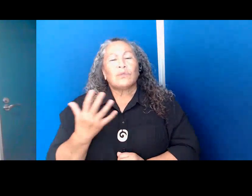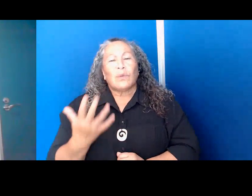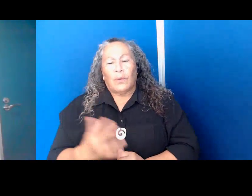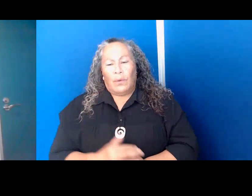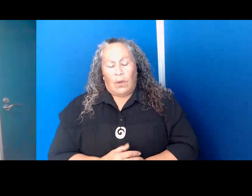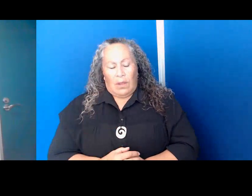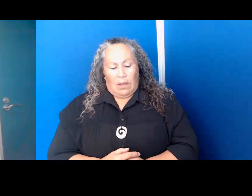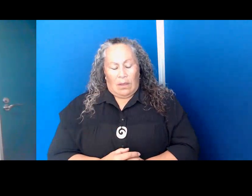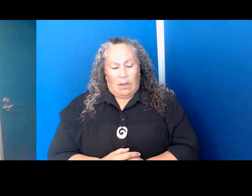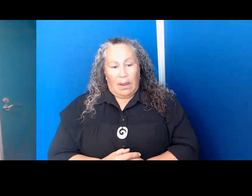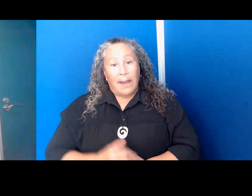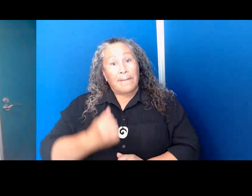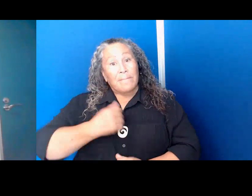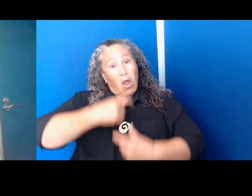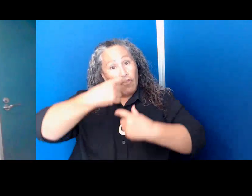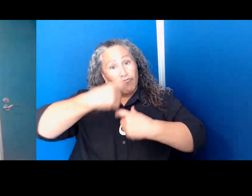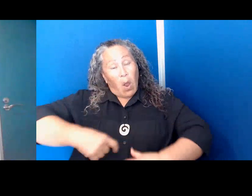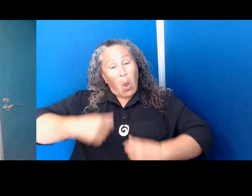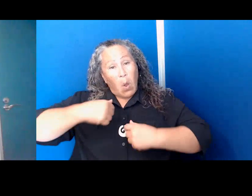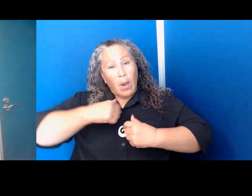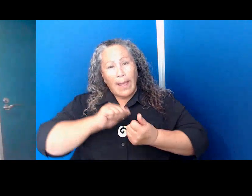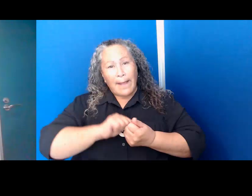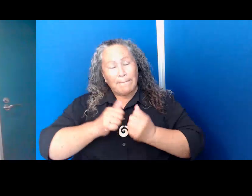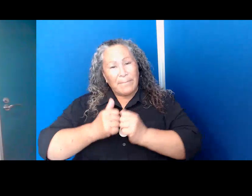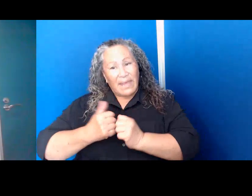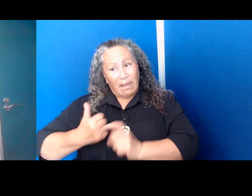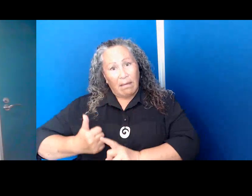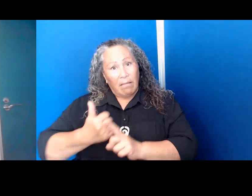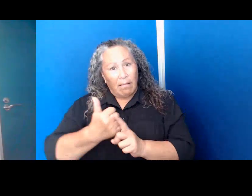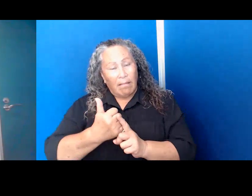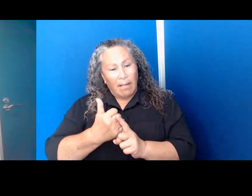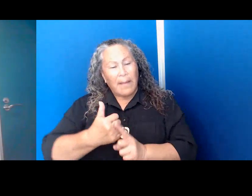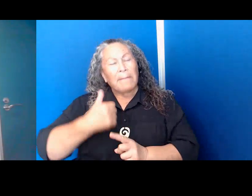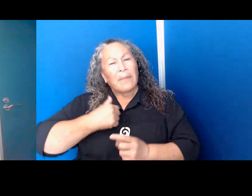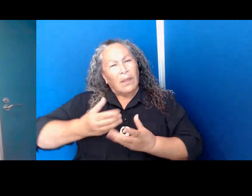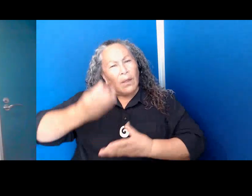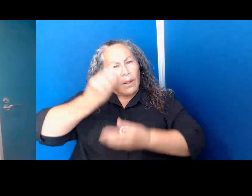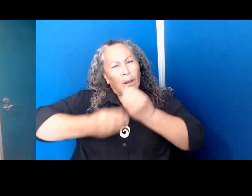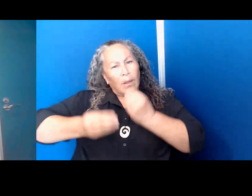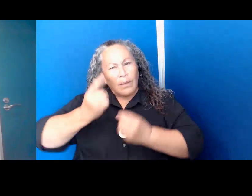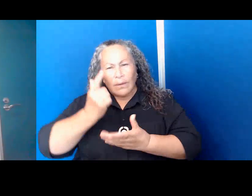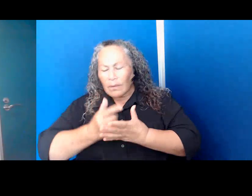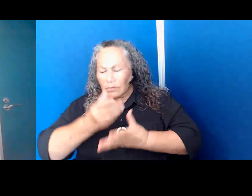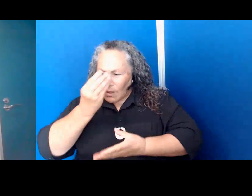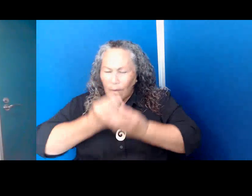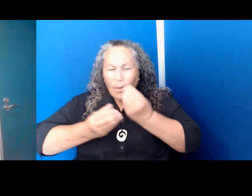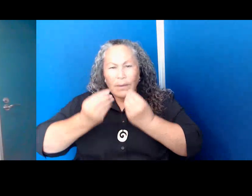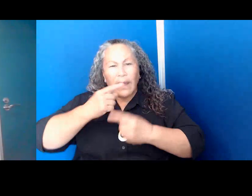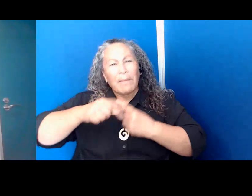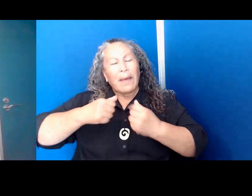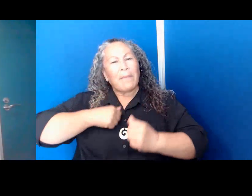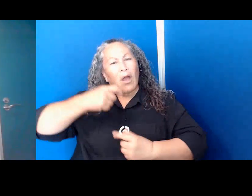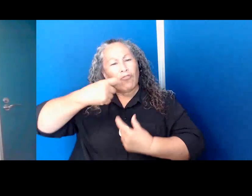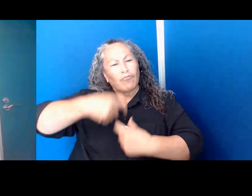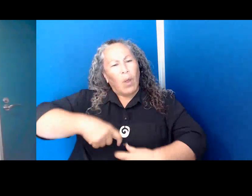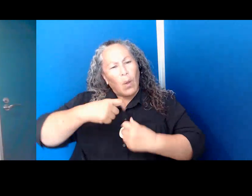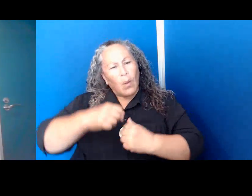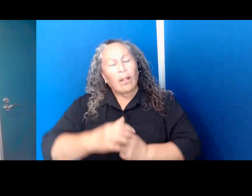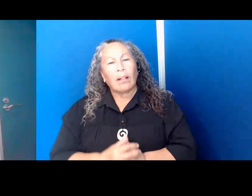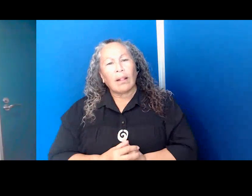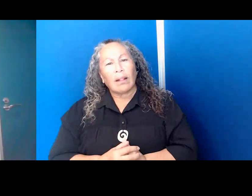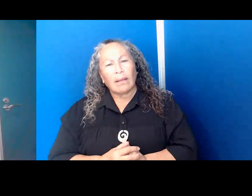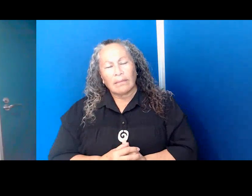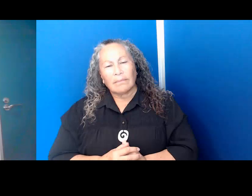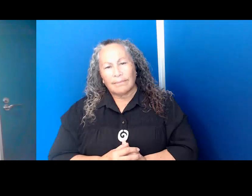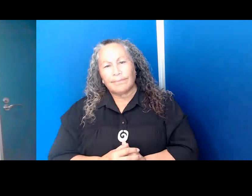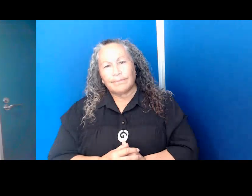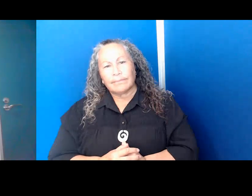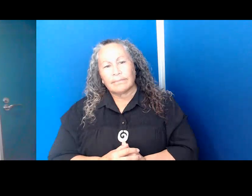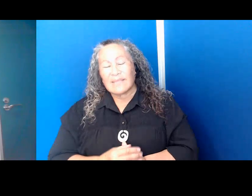Within my role as a peer worker, I'm learning a lot in my role. I do struggle in areas, but